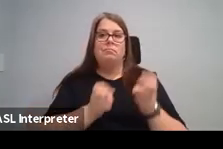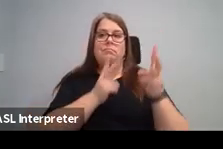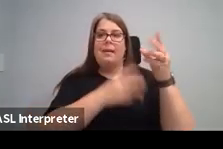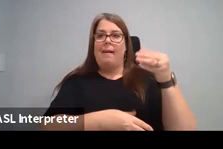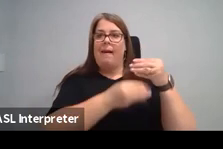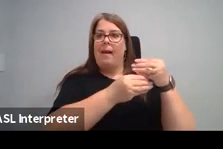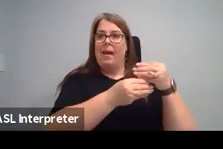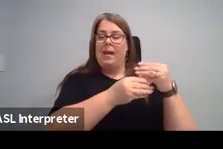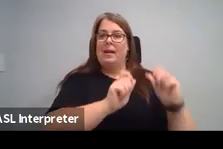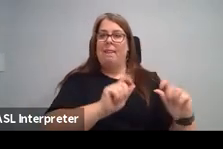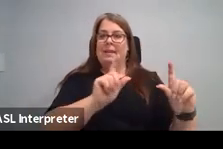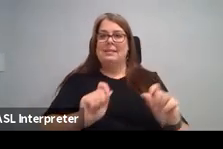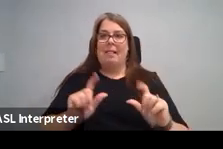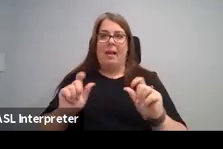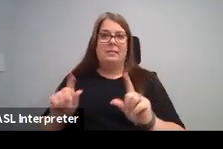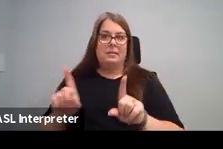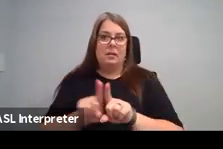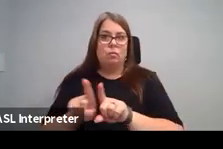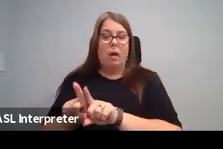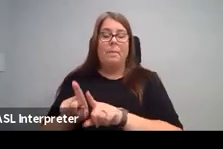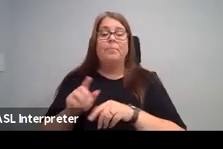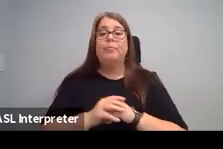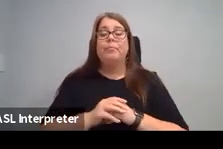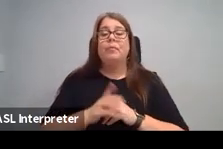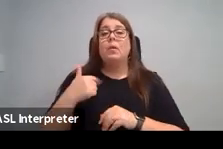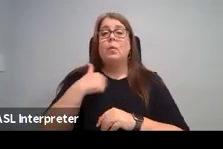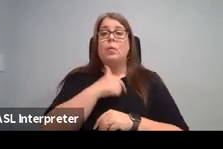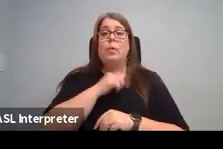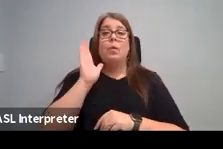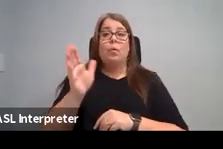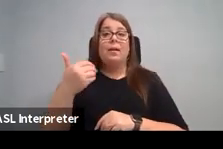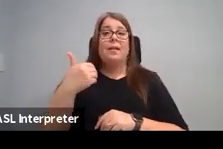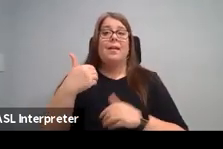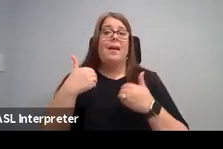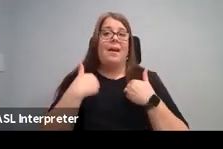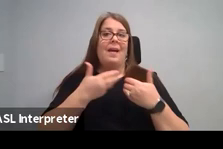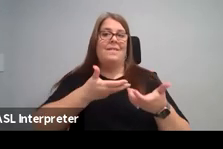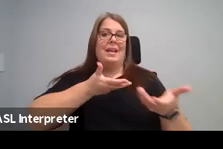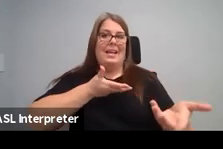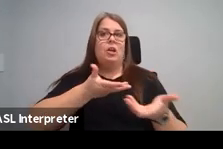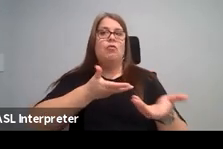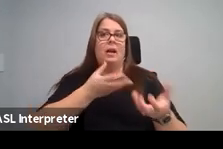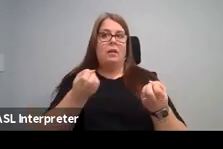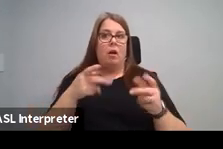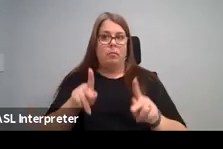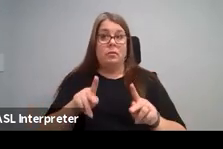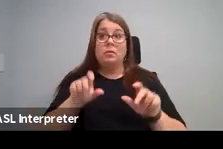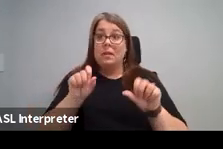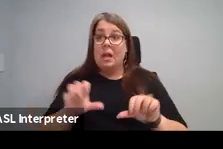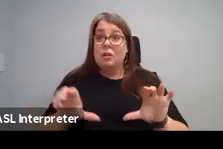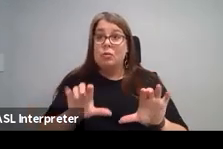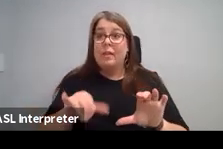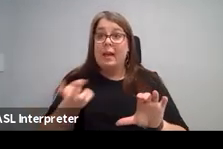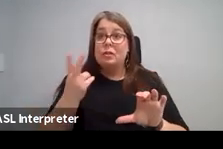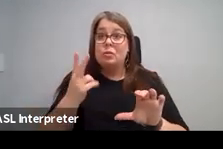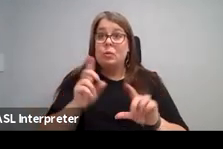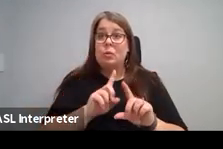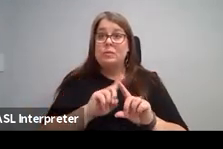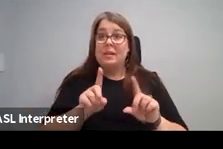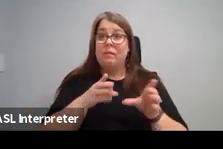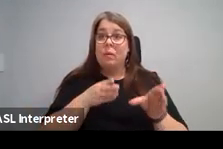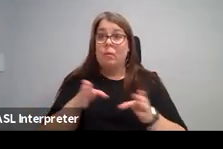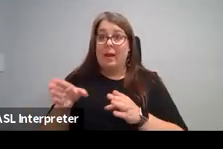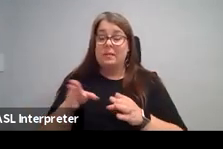Jewyl Alderson Clarke, SDCOE: Like I mentioned, we're going to give you some interactive opportunities and so you can do that in two different ways. One, you can just open a browser and we'll give you a URL to put in